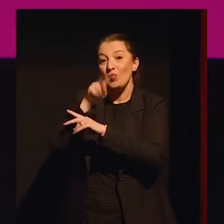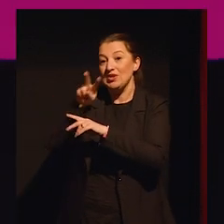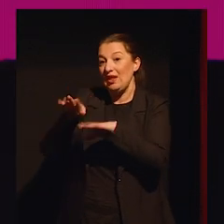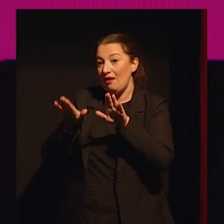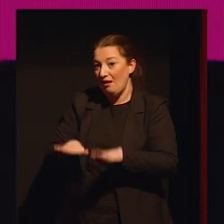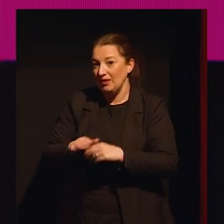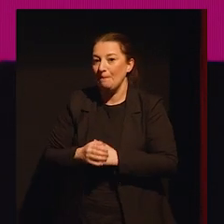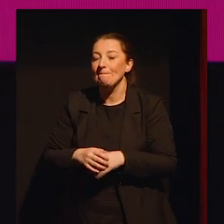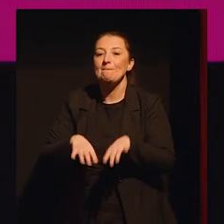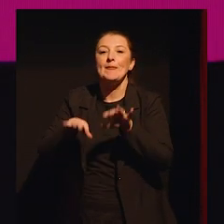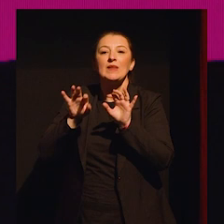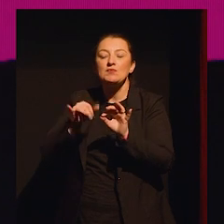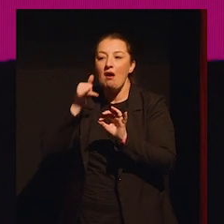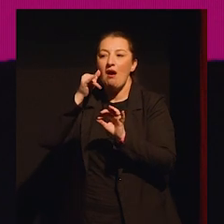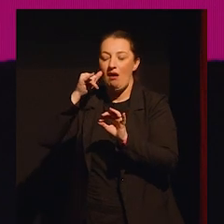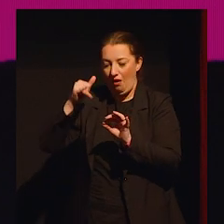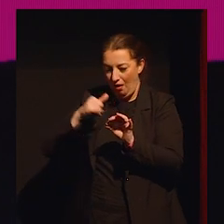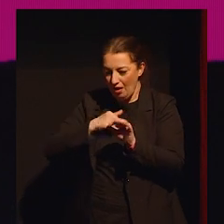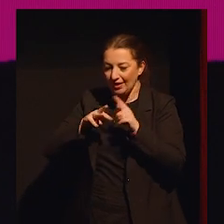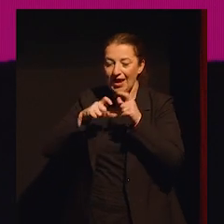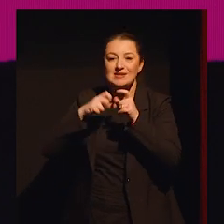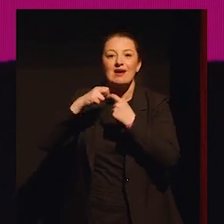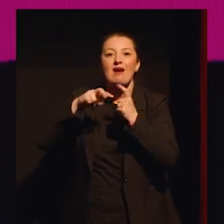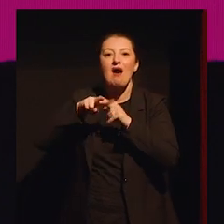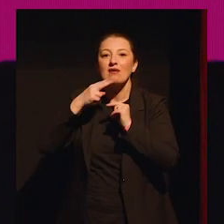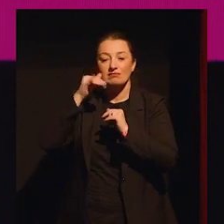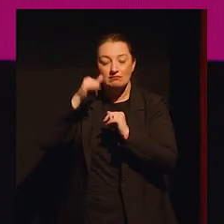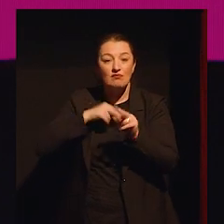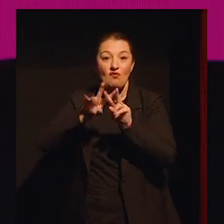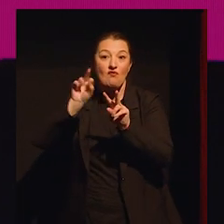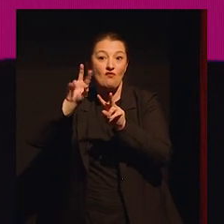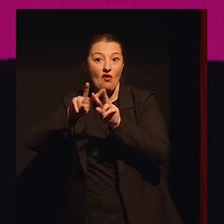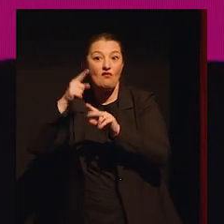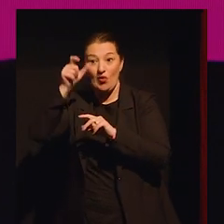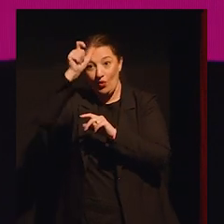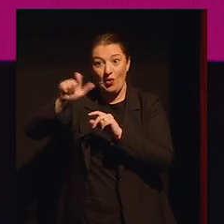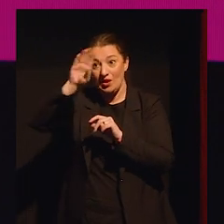So, when Ms. Esra called, I was very excited. Cause she said: “WOW Festival is coming to Istanbul.”